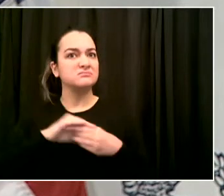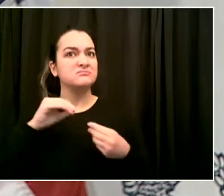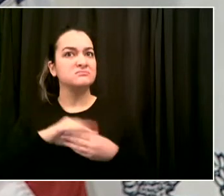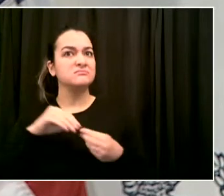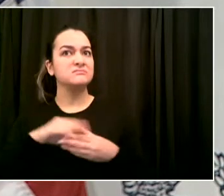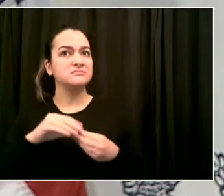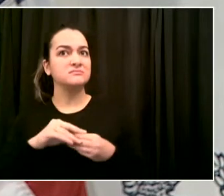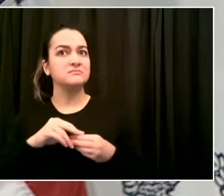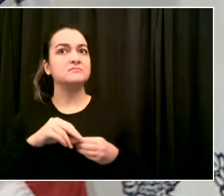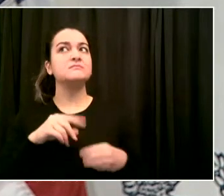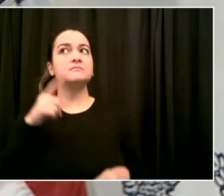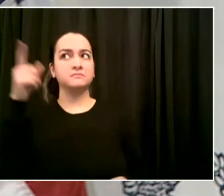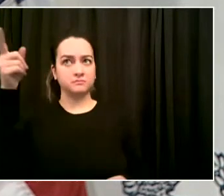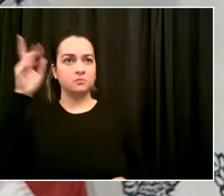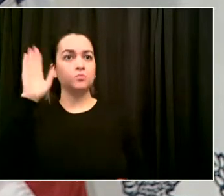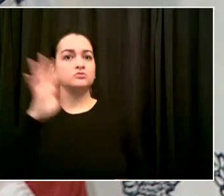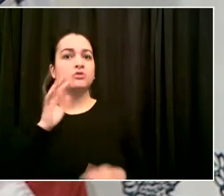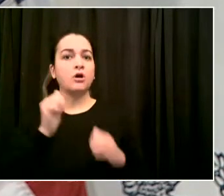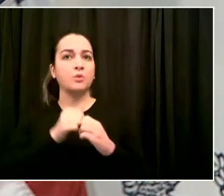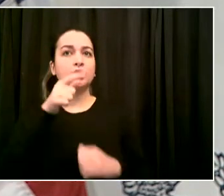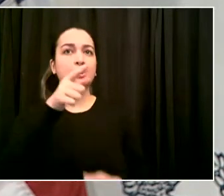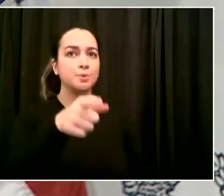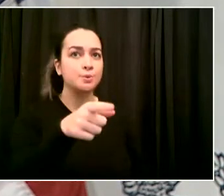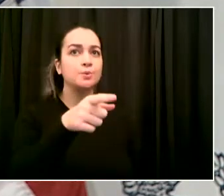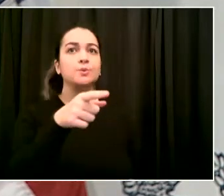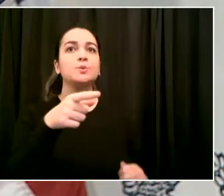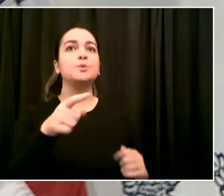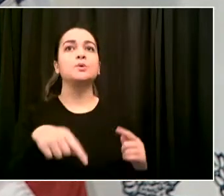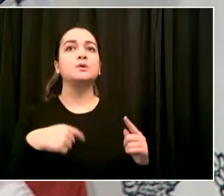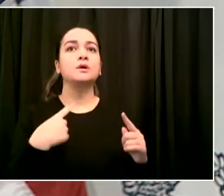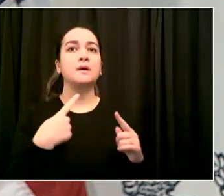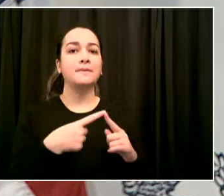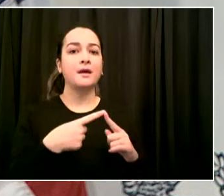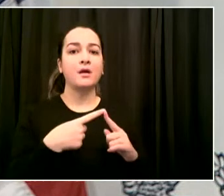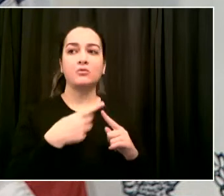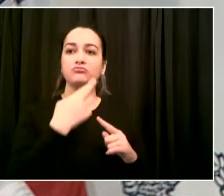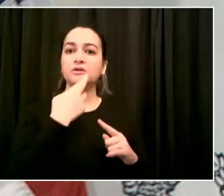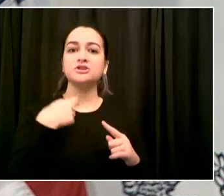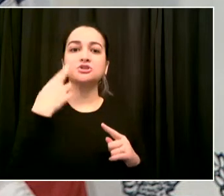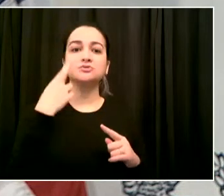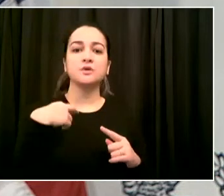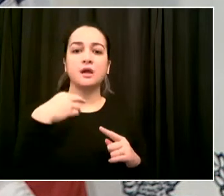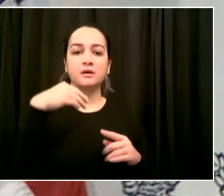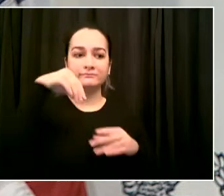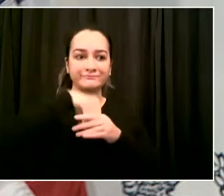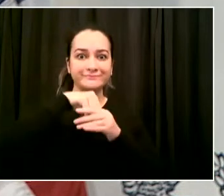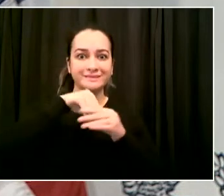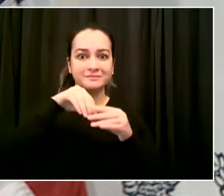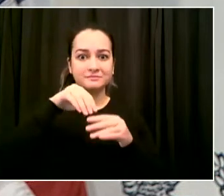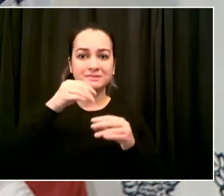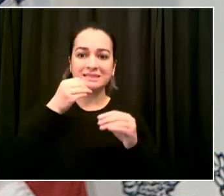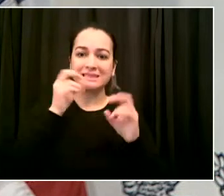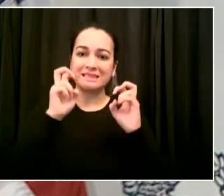CONVERSATION ABOUT INDOOR DINING, HASAS HATT TAKEN PLACE AND HOW DO YOU PLAN